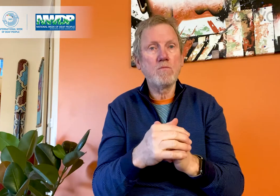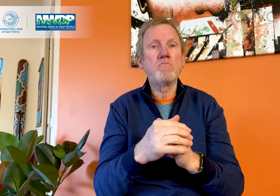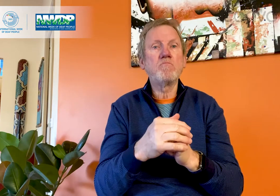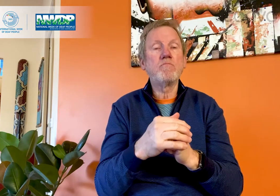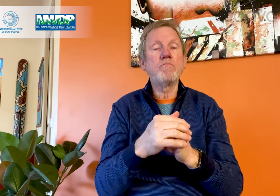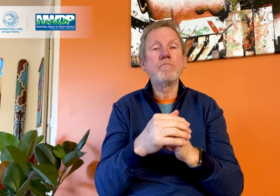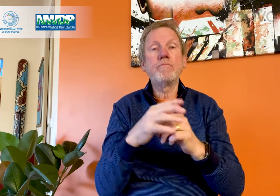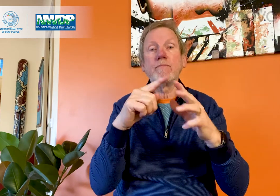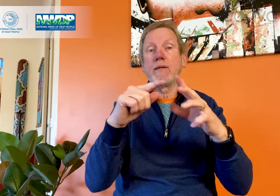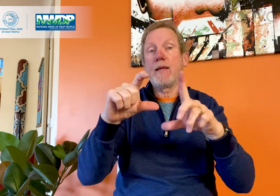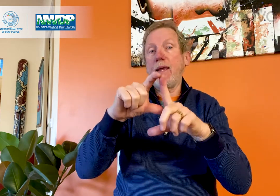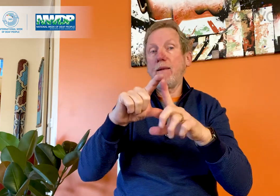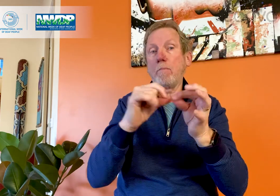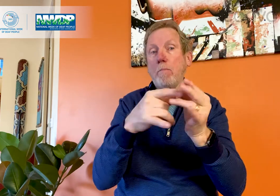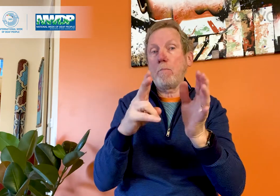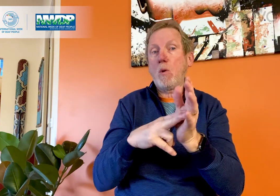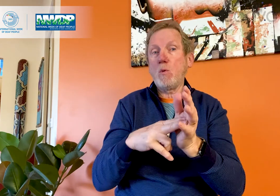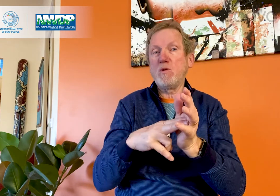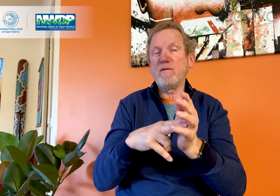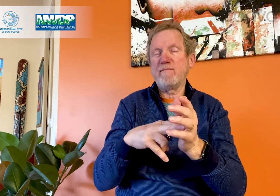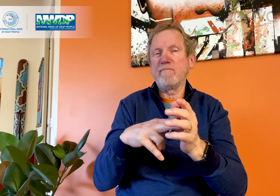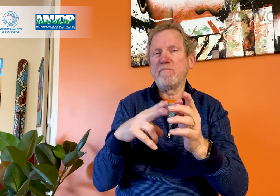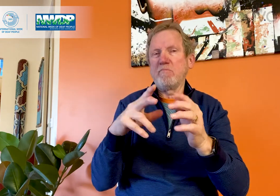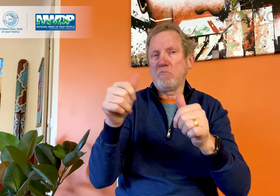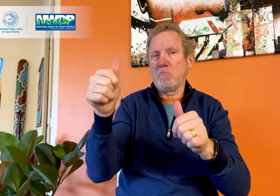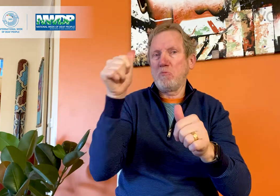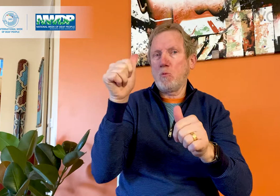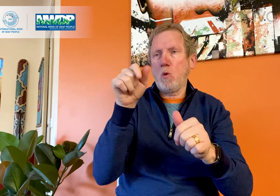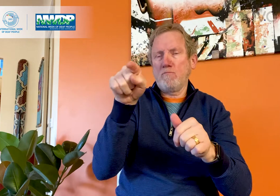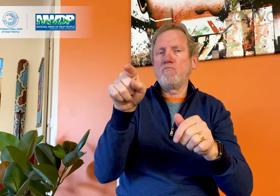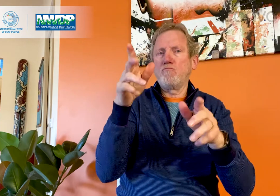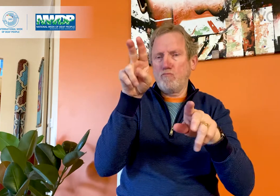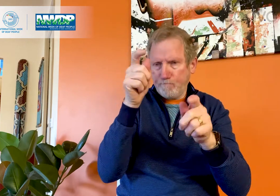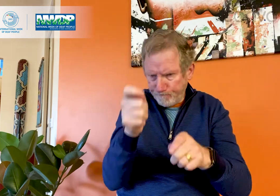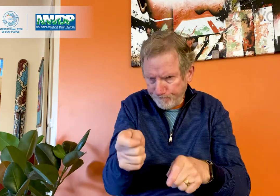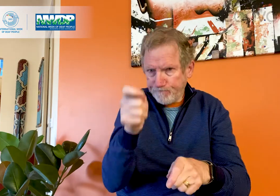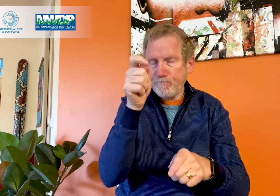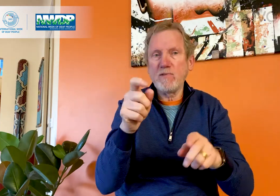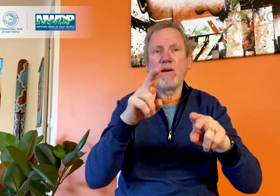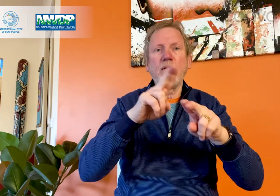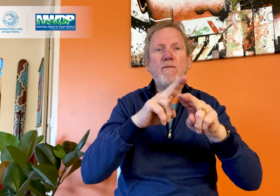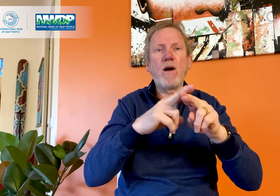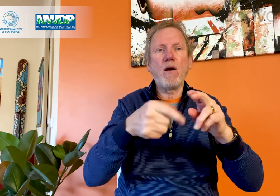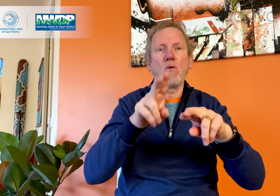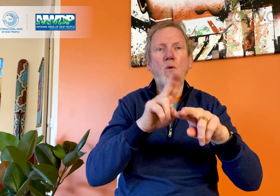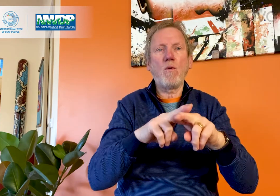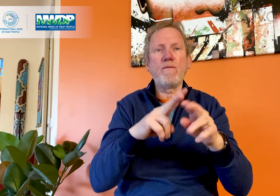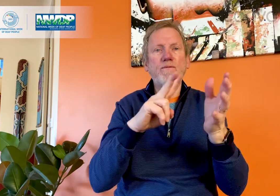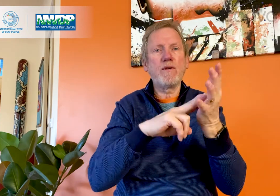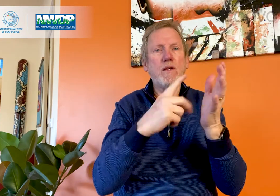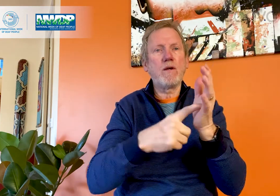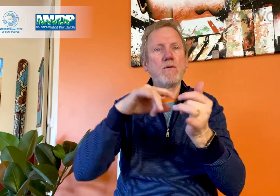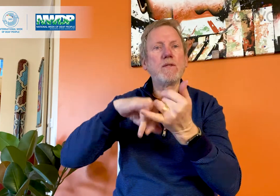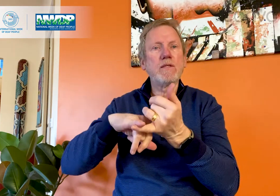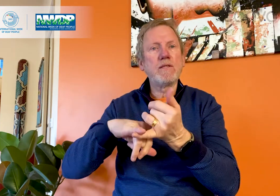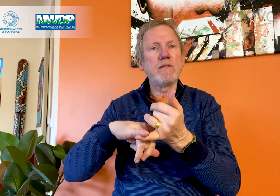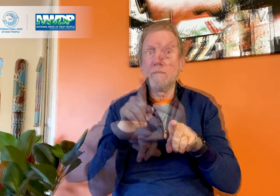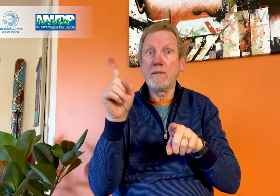Because of his work, Ed Bosson is acknowledged and known as "the Father of VRS".